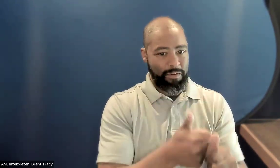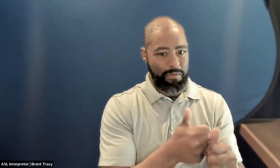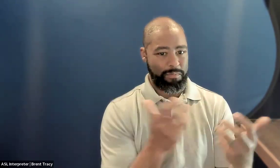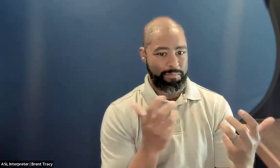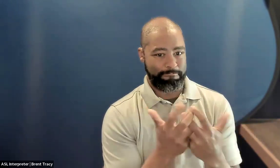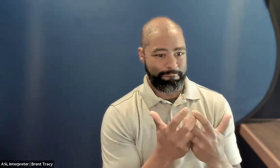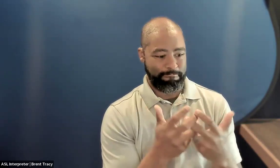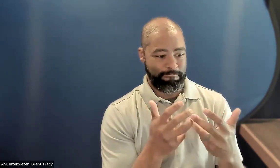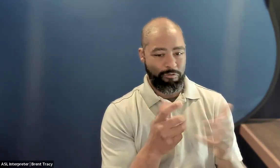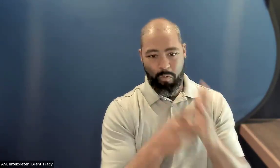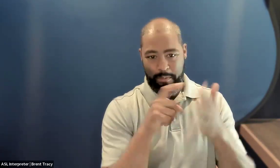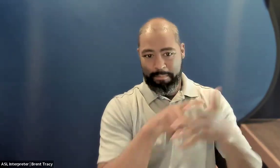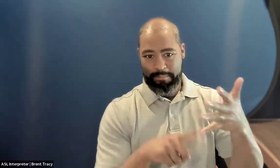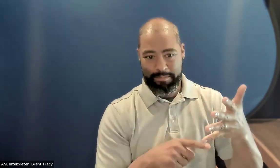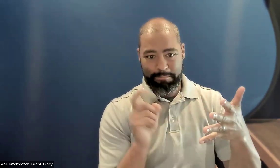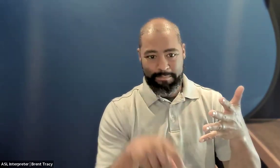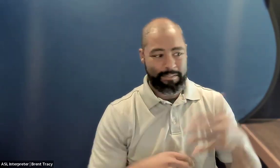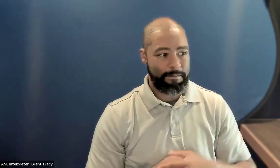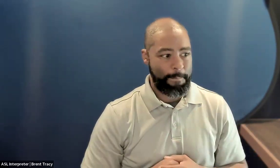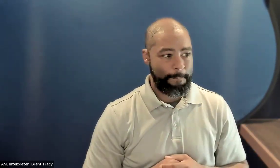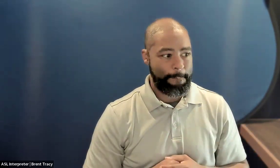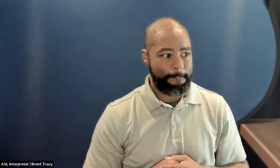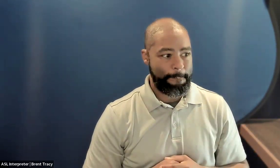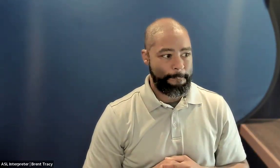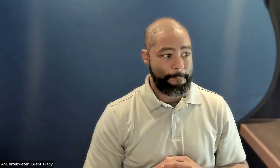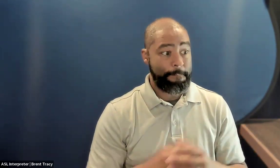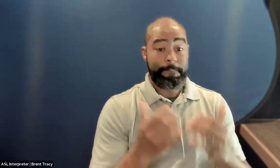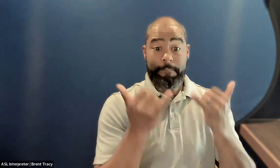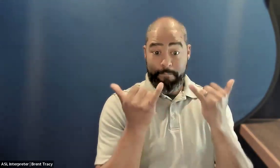But as you just saw in the prior slide, presently 25 acres is the